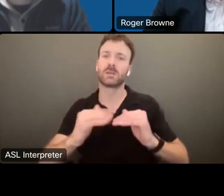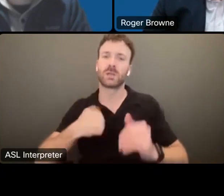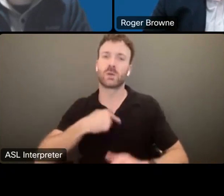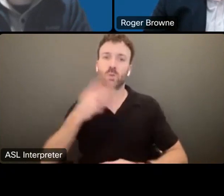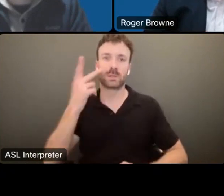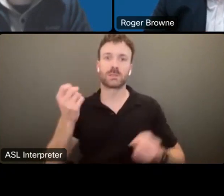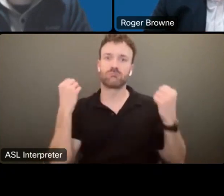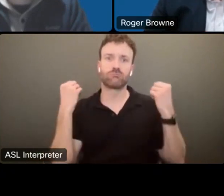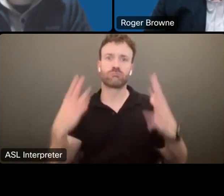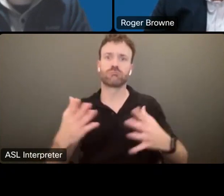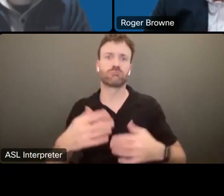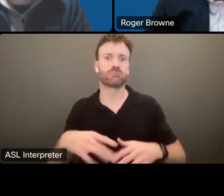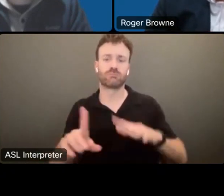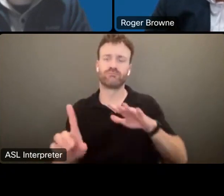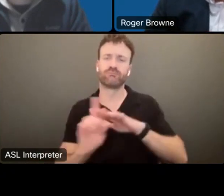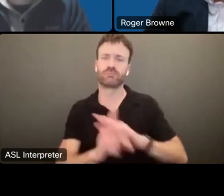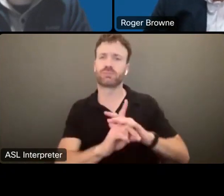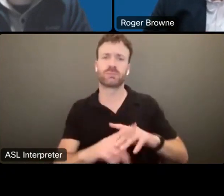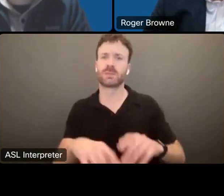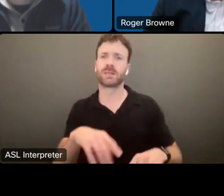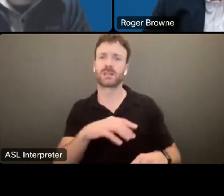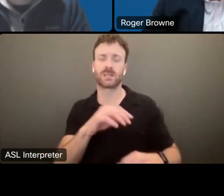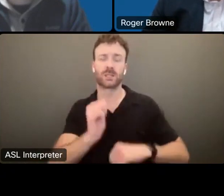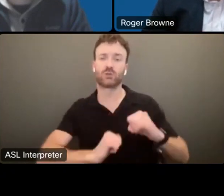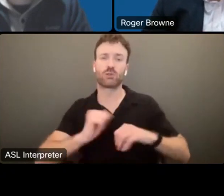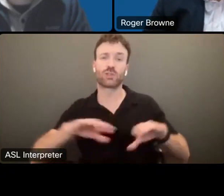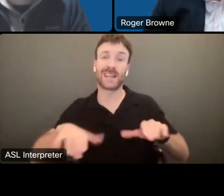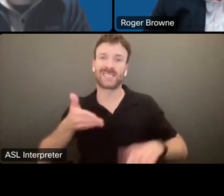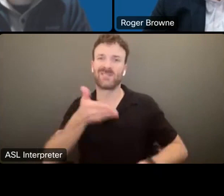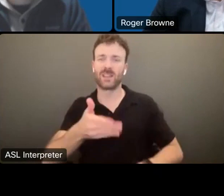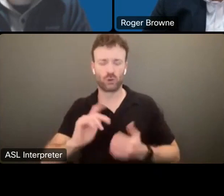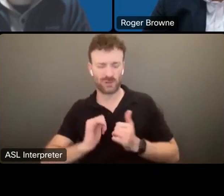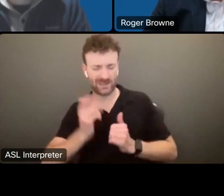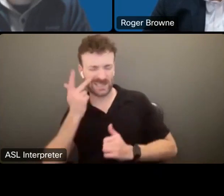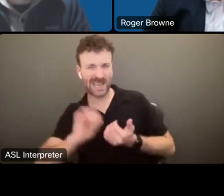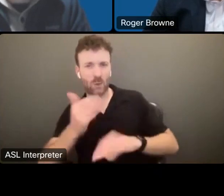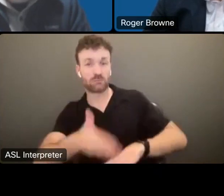an incredible amount of construction activity to see what we can do and how we can do better.